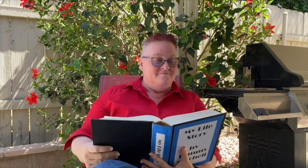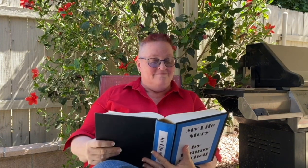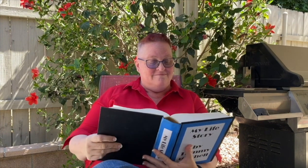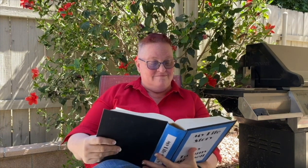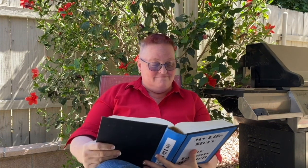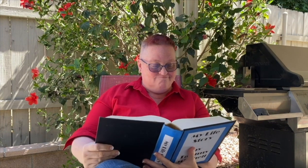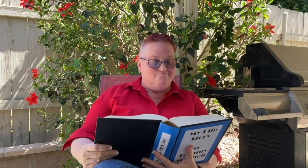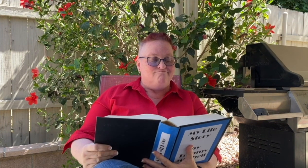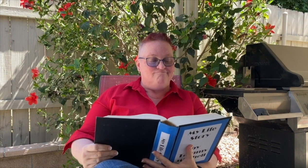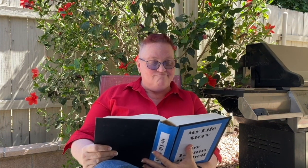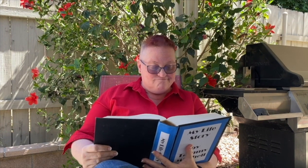Take care everyone.